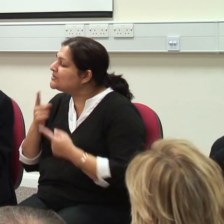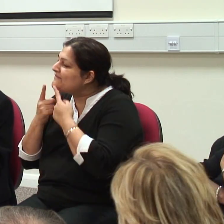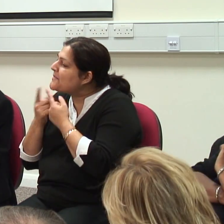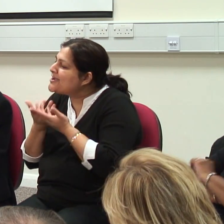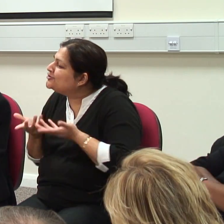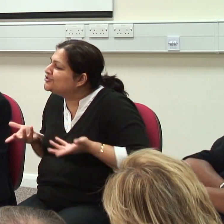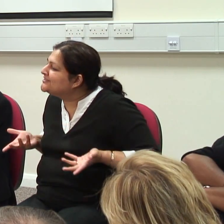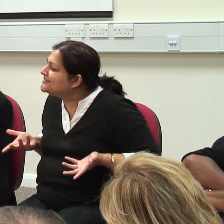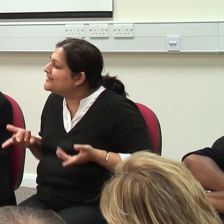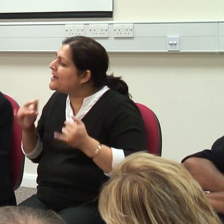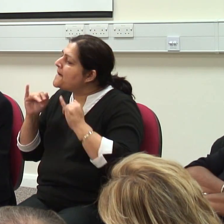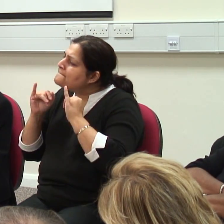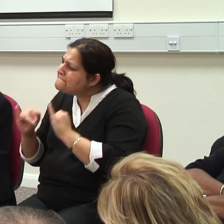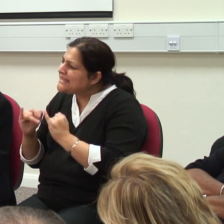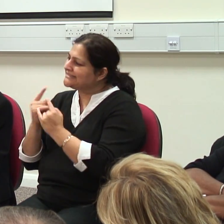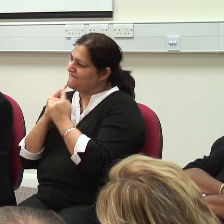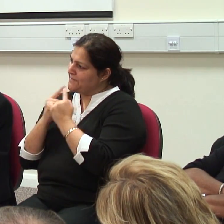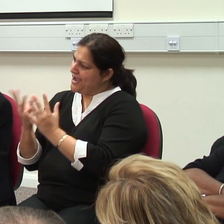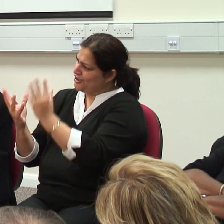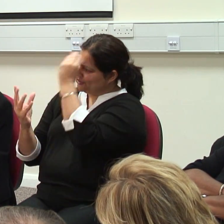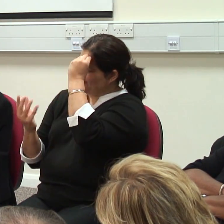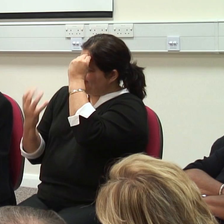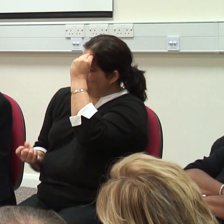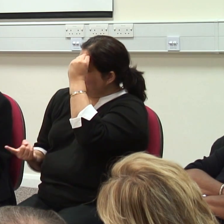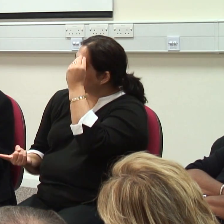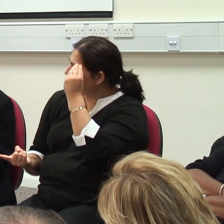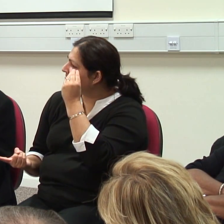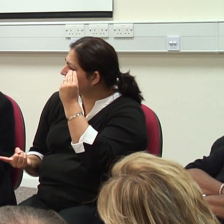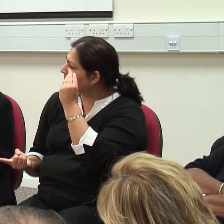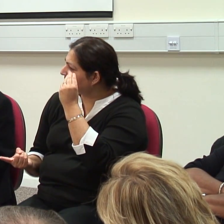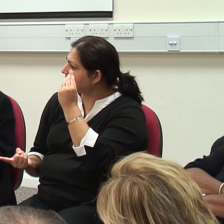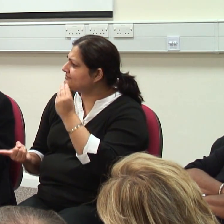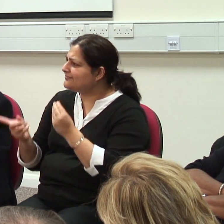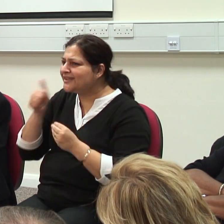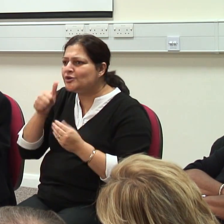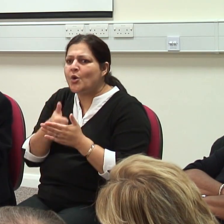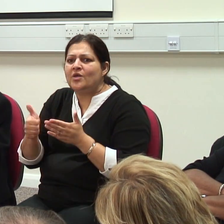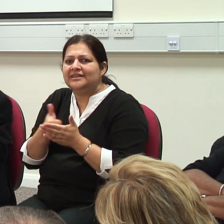what misinformation you listen to, you know, the typical story that people told each other